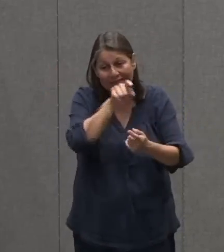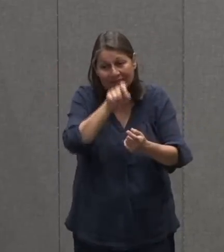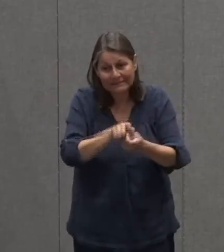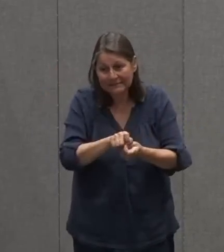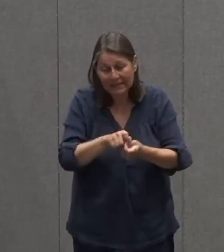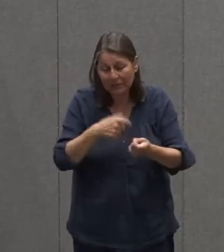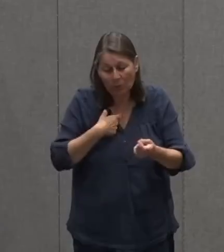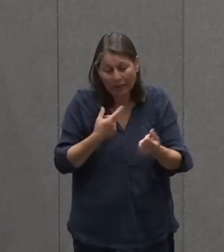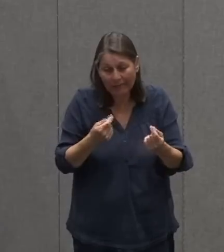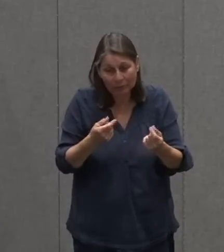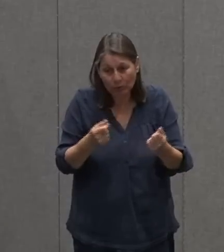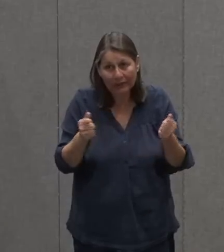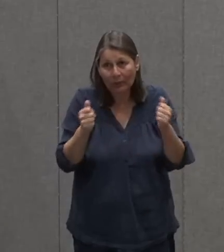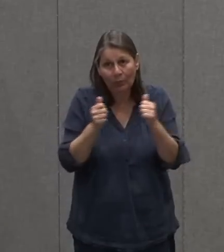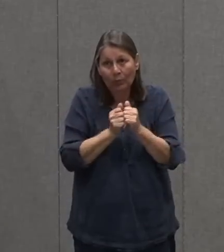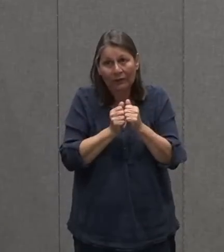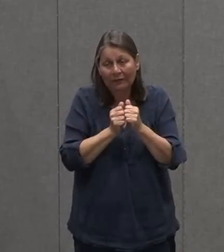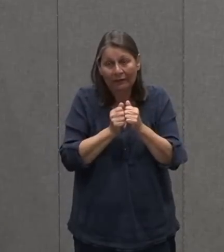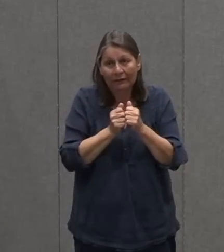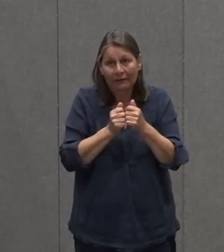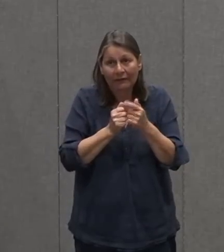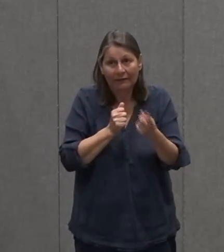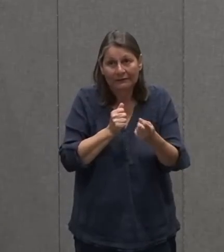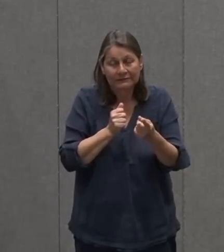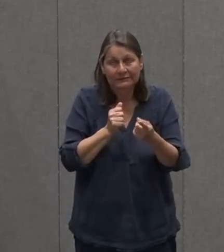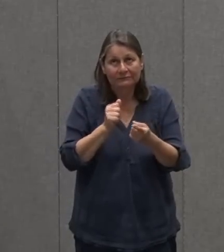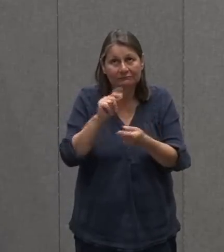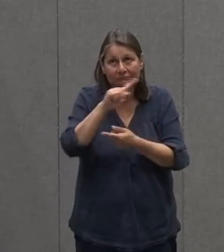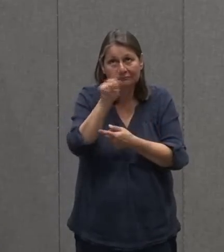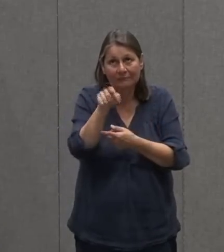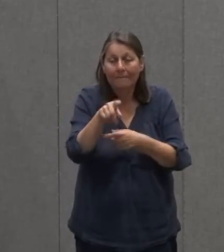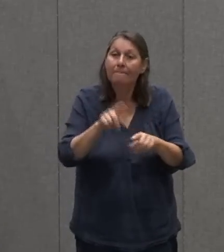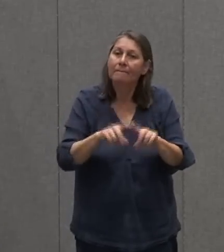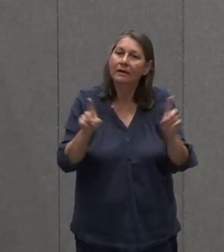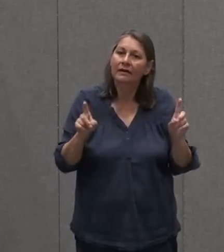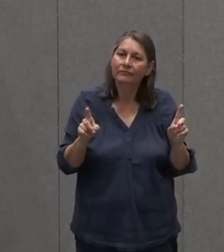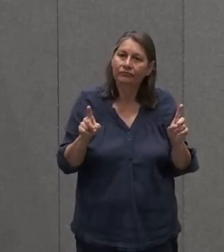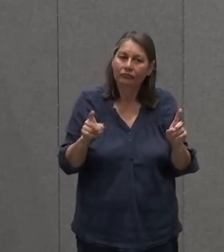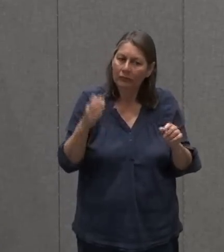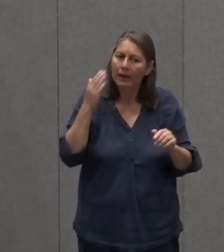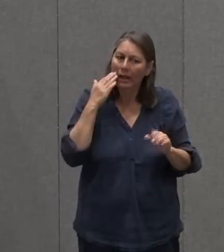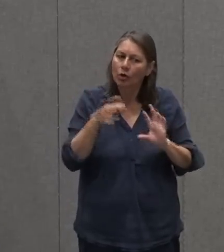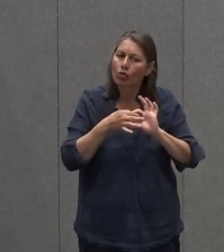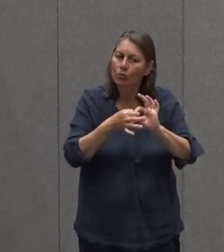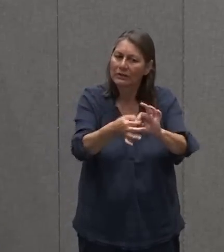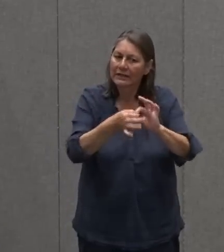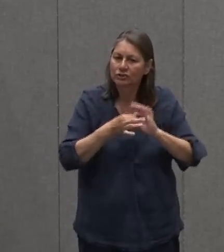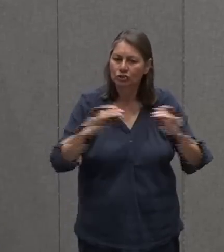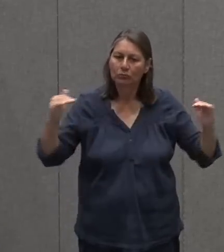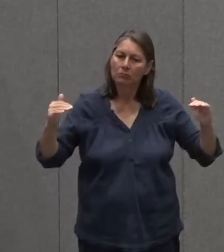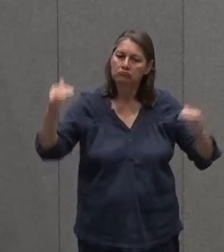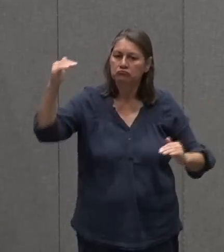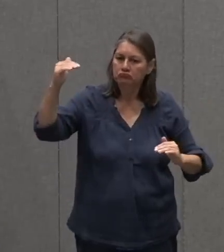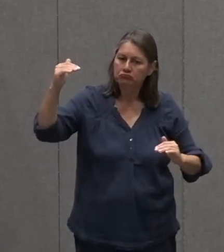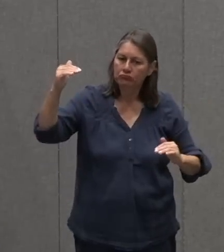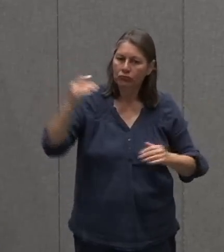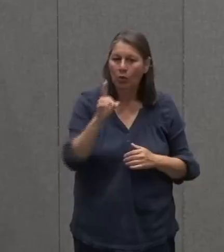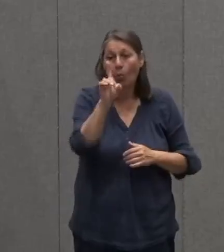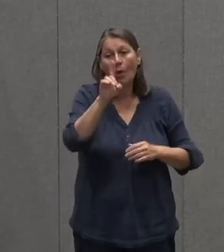with this particular problem, kind of know the relationship that the numbers have. I have one number that's going to be bigger